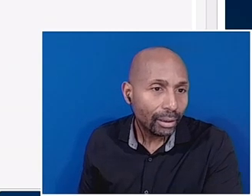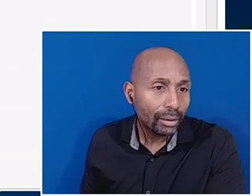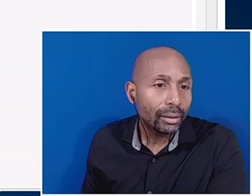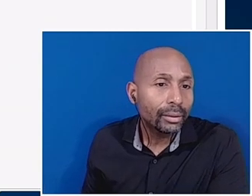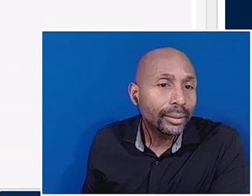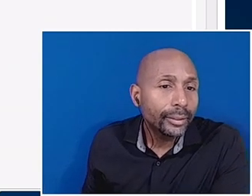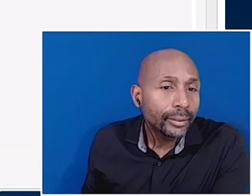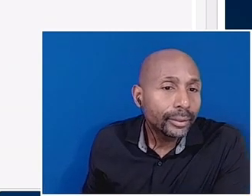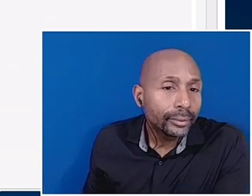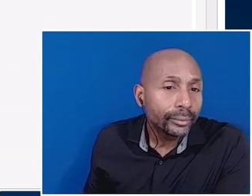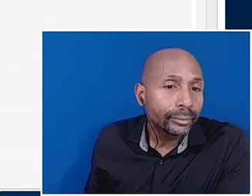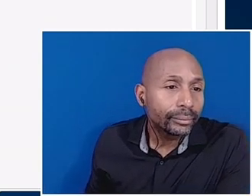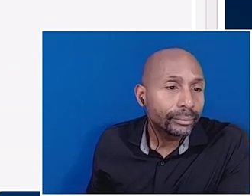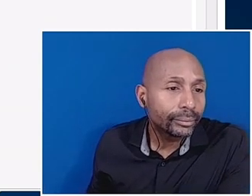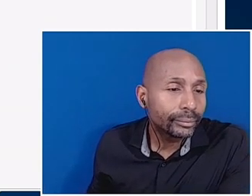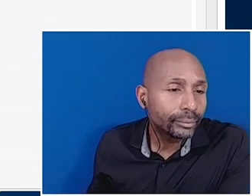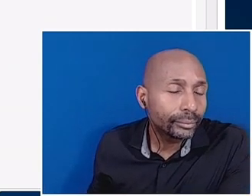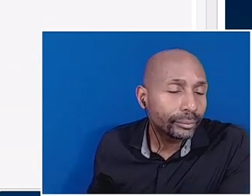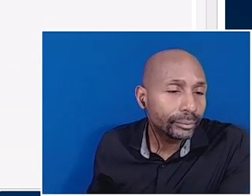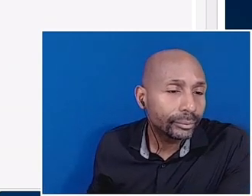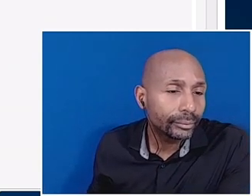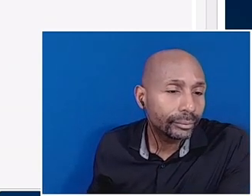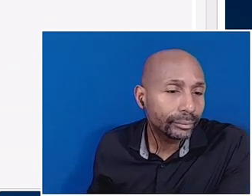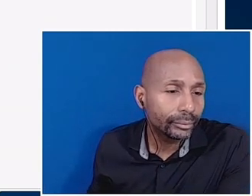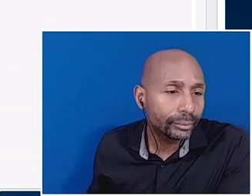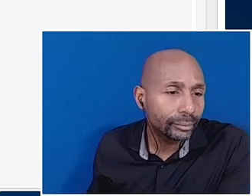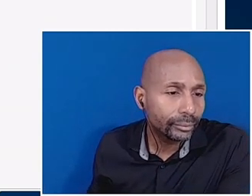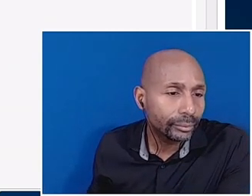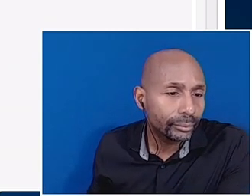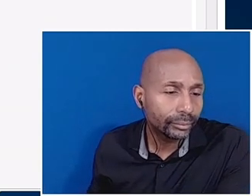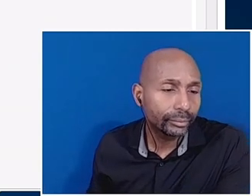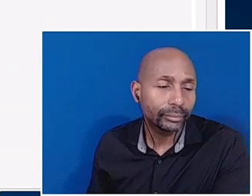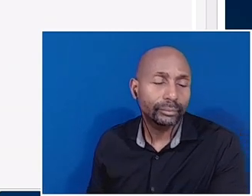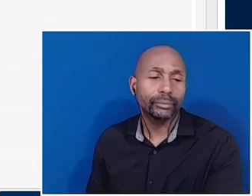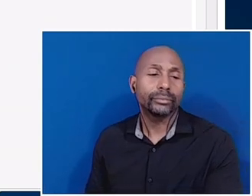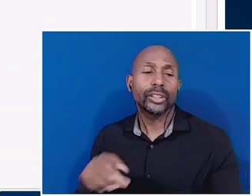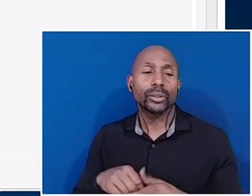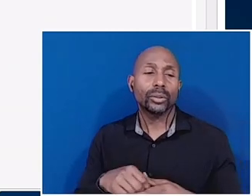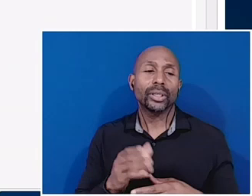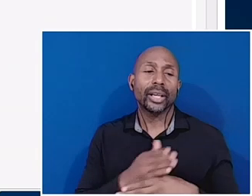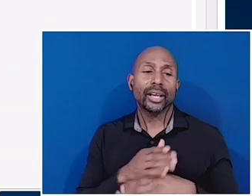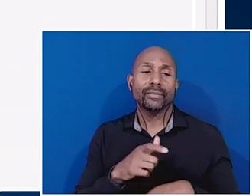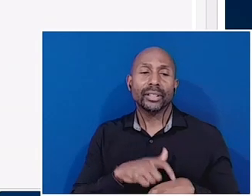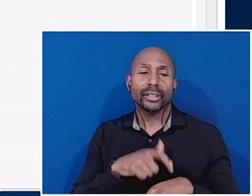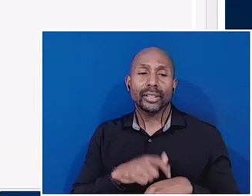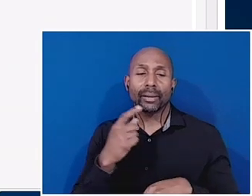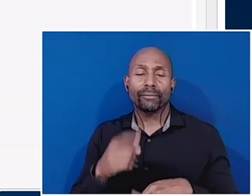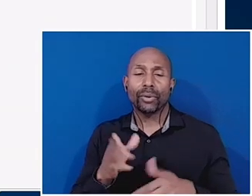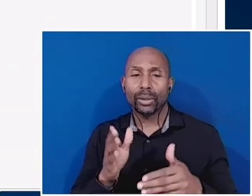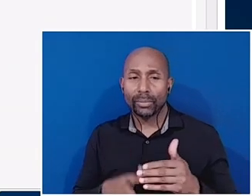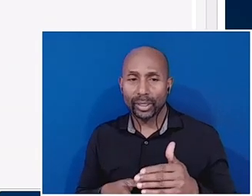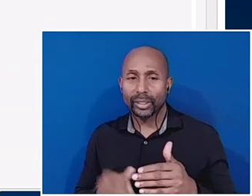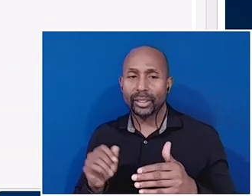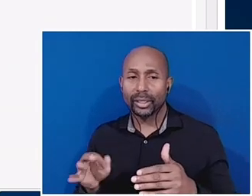average time to completion for transfer students as well as credit transfer acceptance rates towards general education